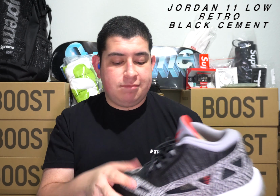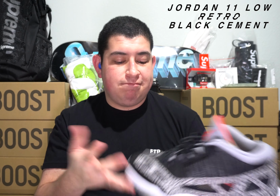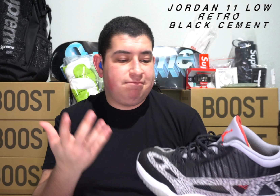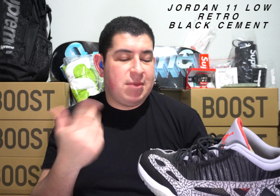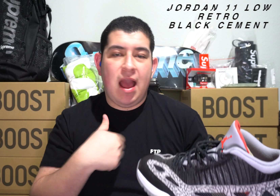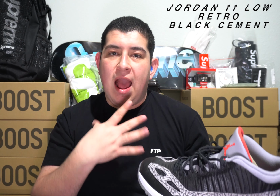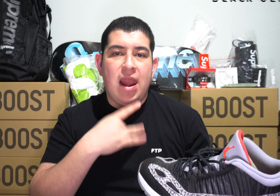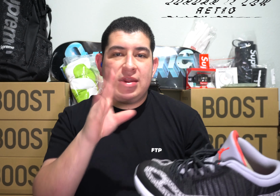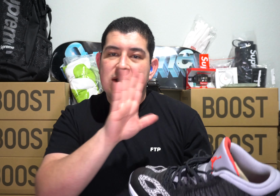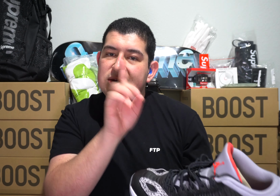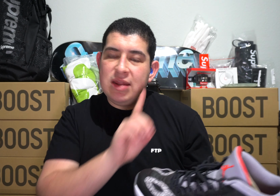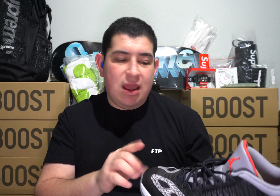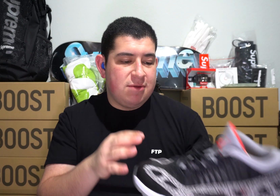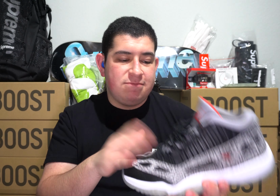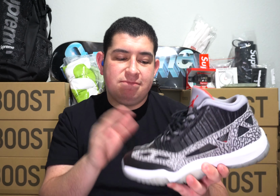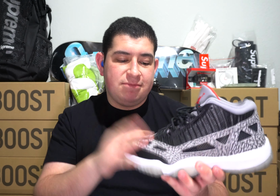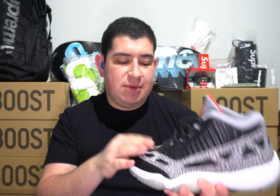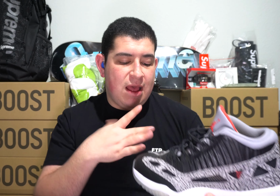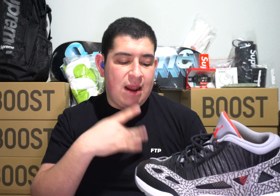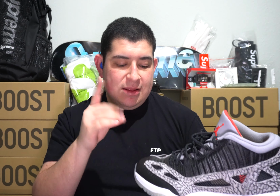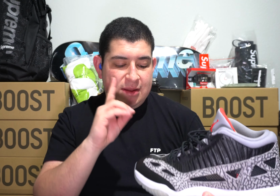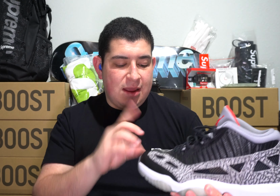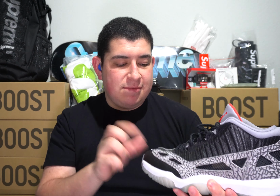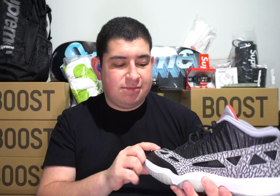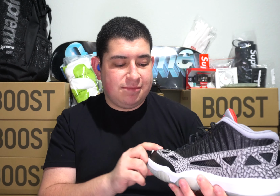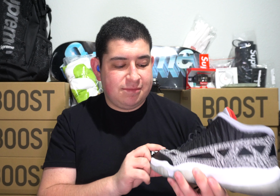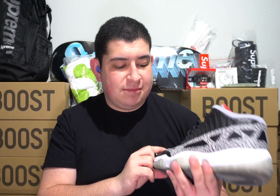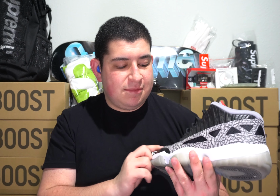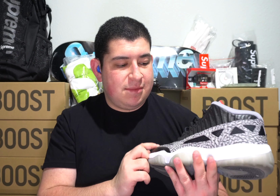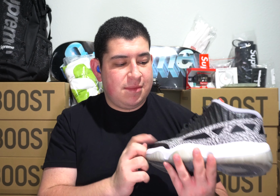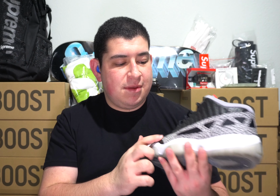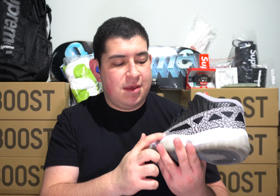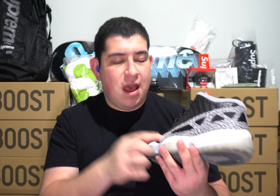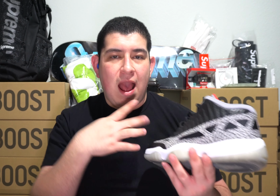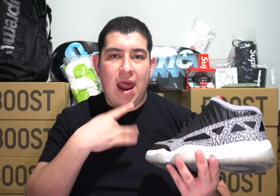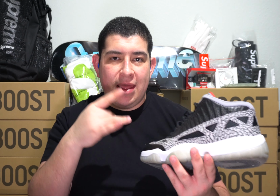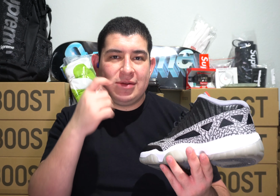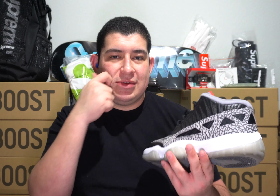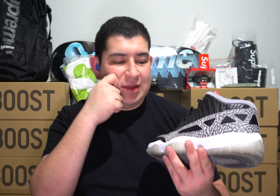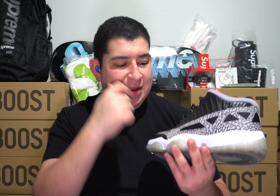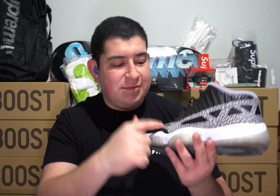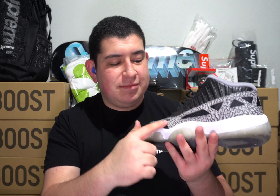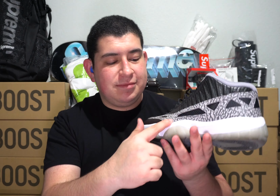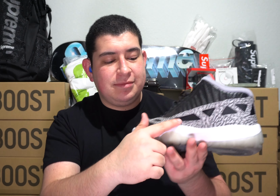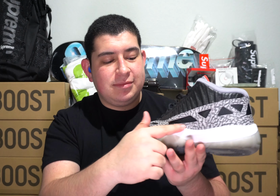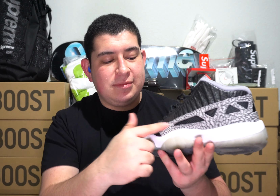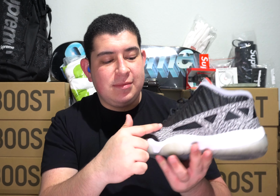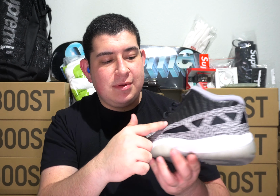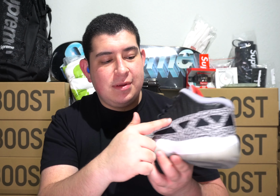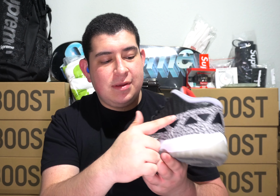I like their design. I like its pattern like cheetah.